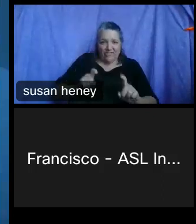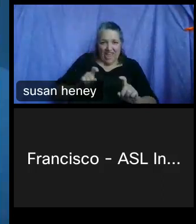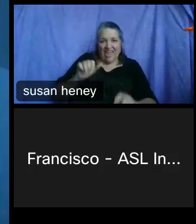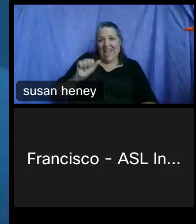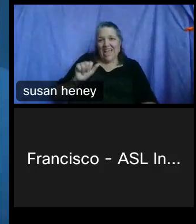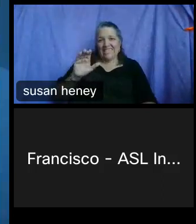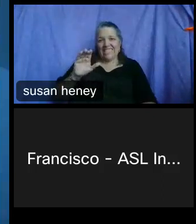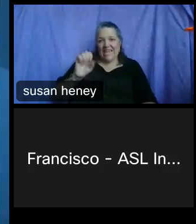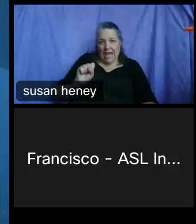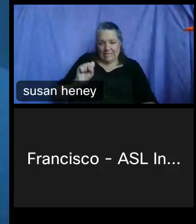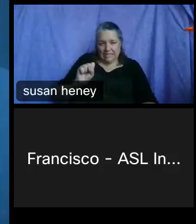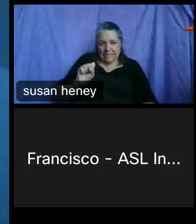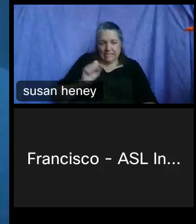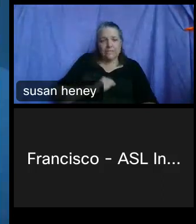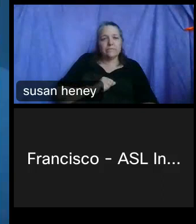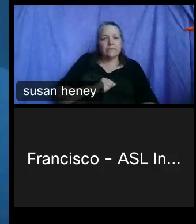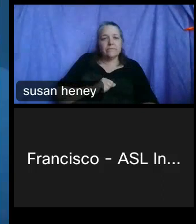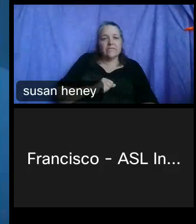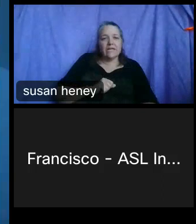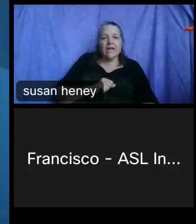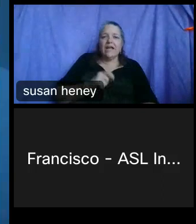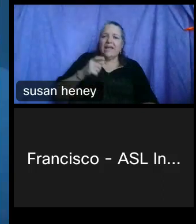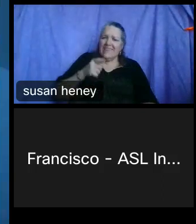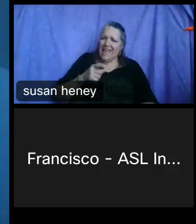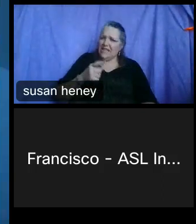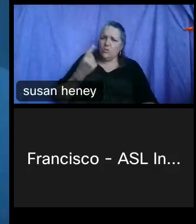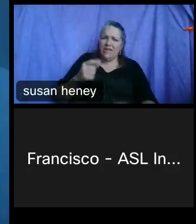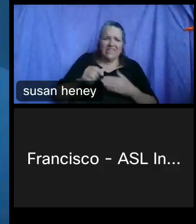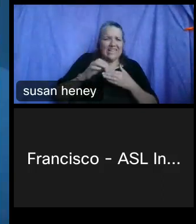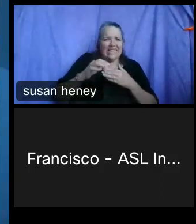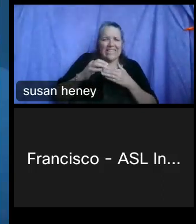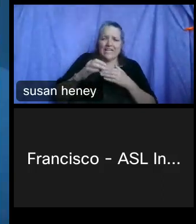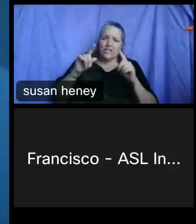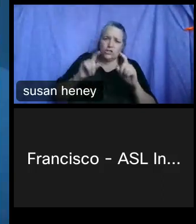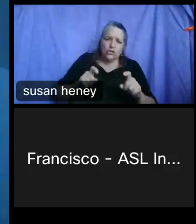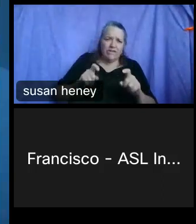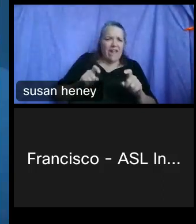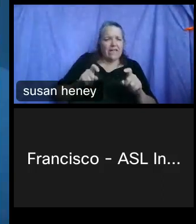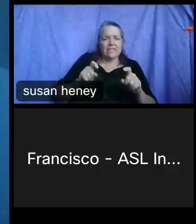on the leading edge of survey design, continuous improvement and data quality. It is the nation's